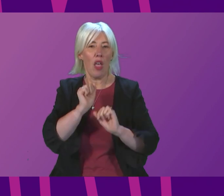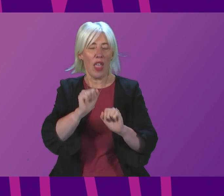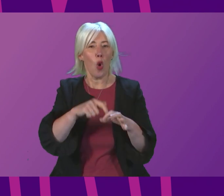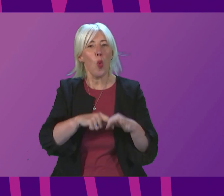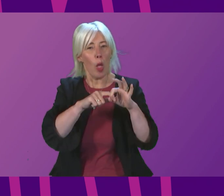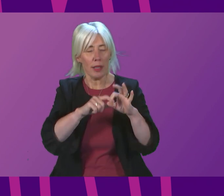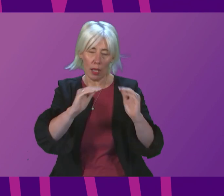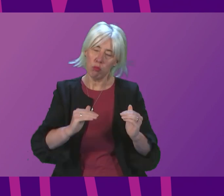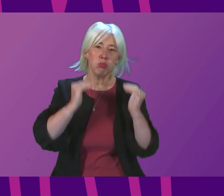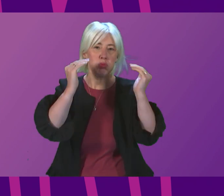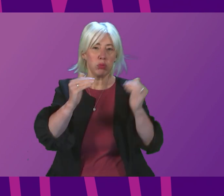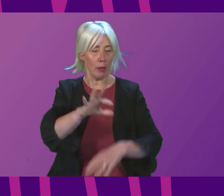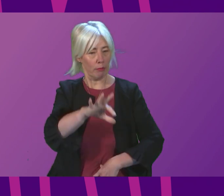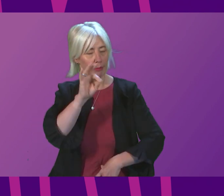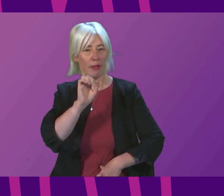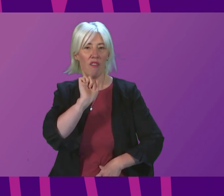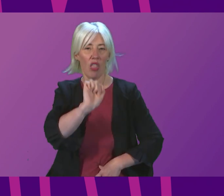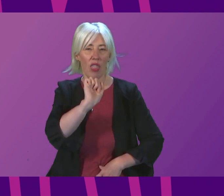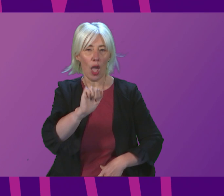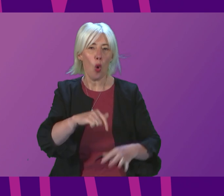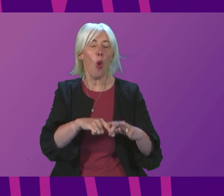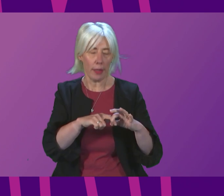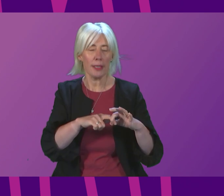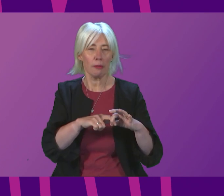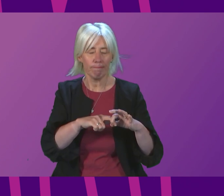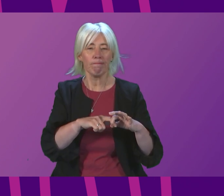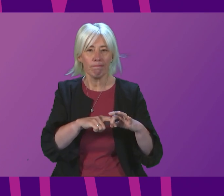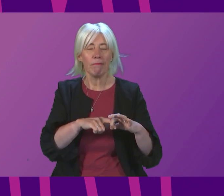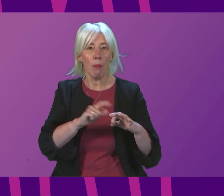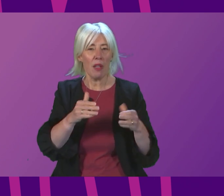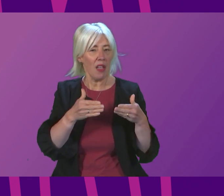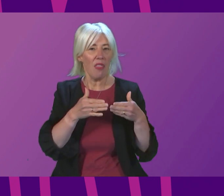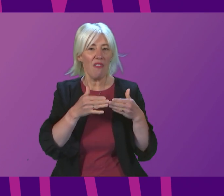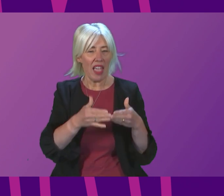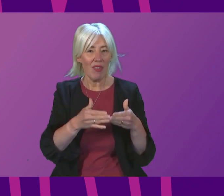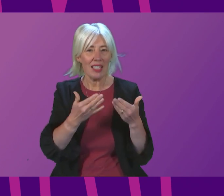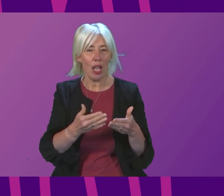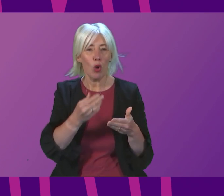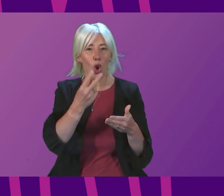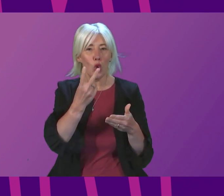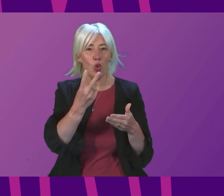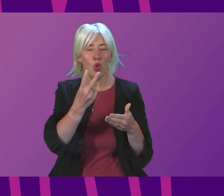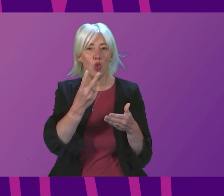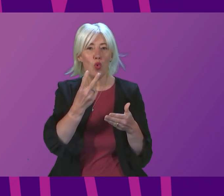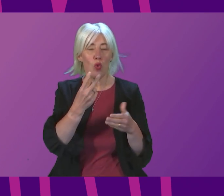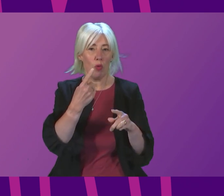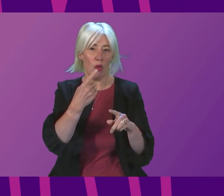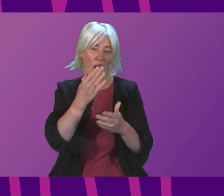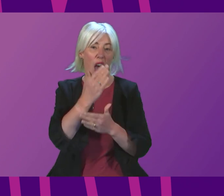It was chosen on the basis of quality when ferries are two and half times over budget.